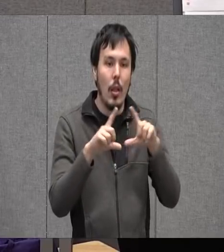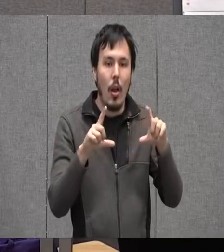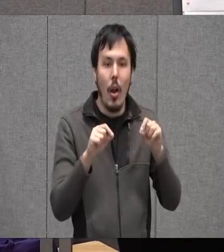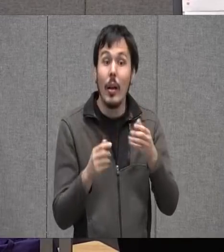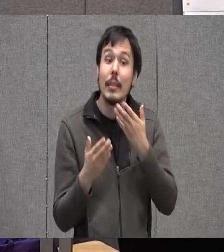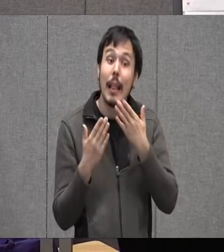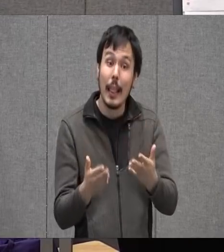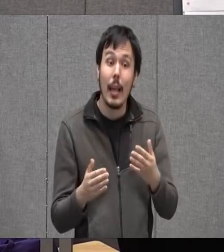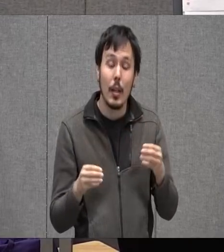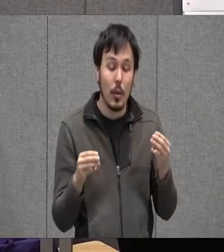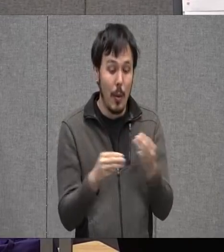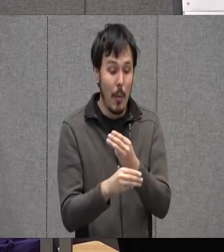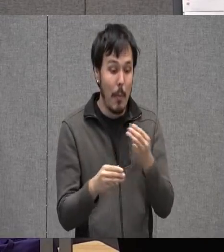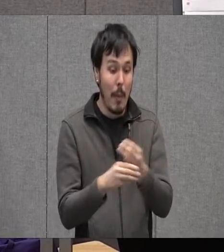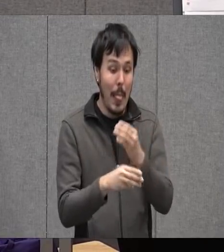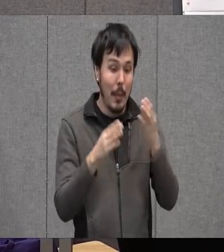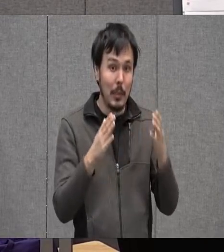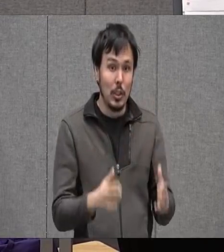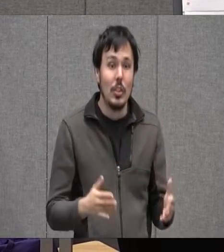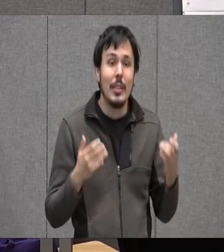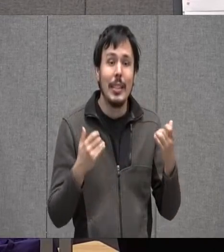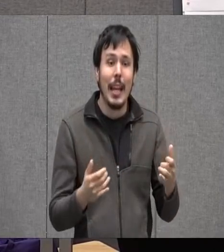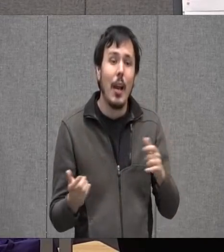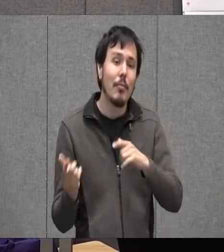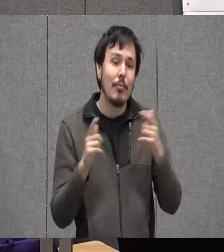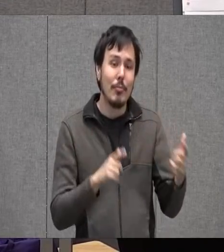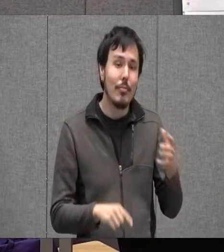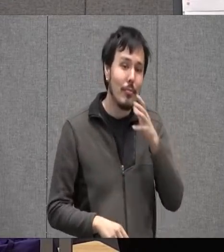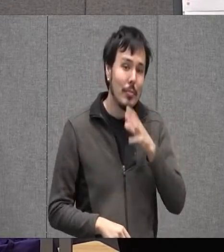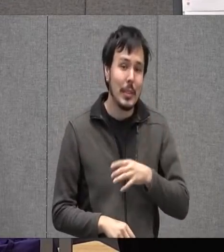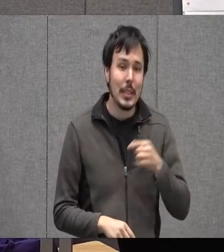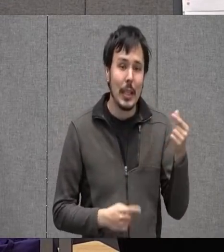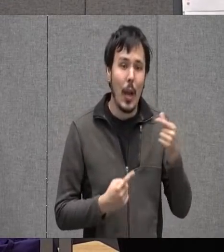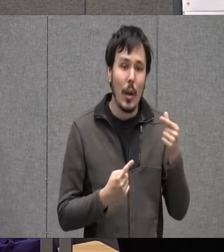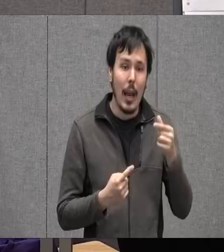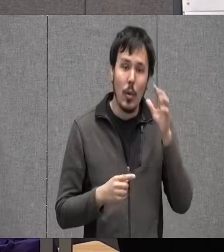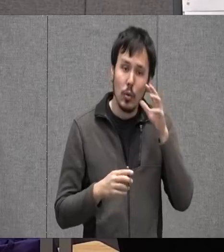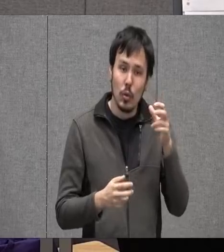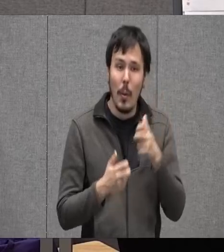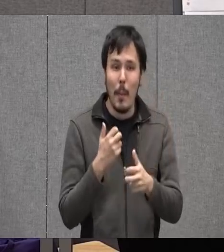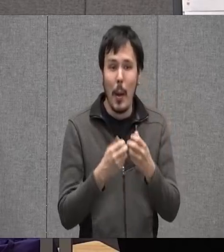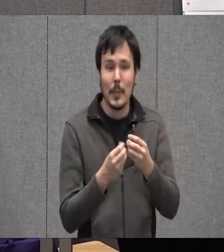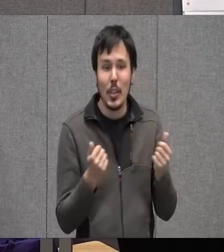And now Mrs. Gaudet is going to do some problem solving with you. All right, you guys ready? I sure am.